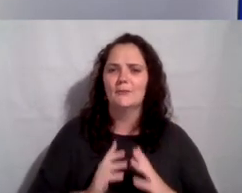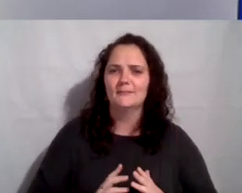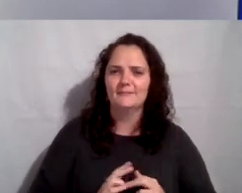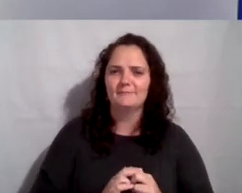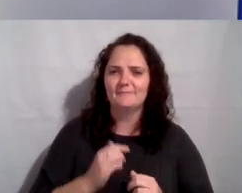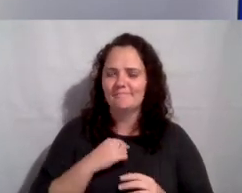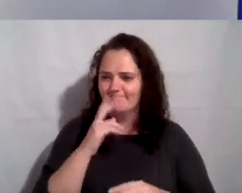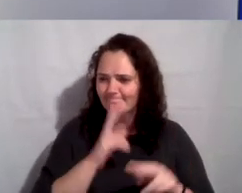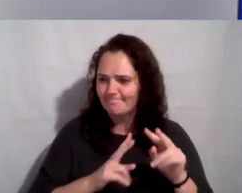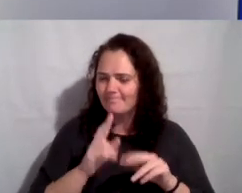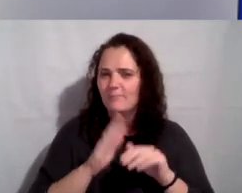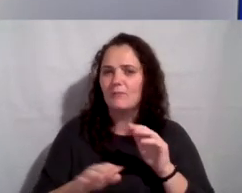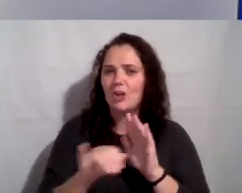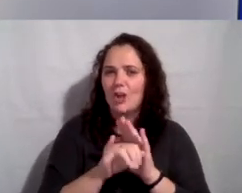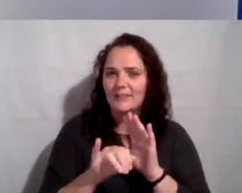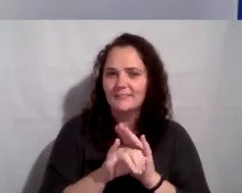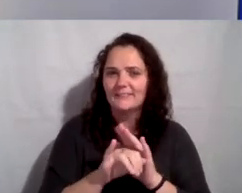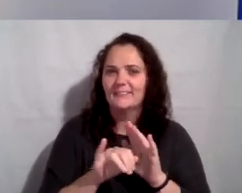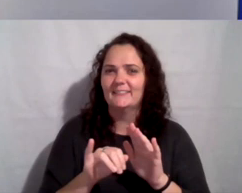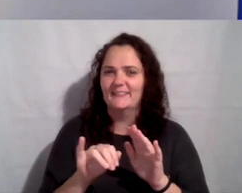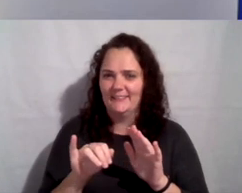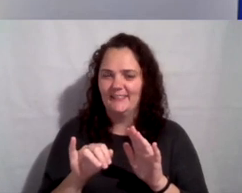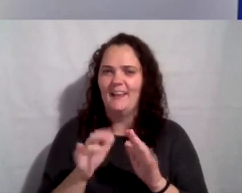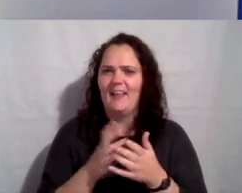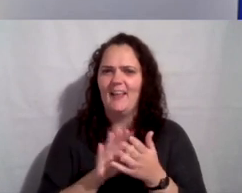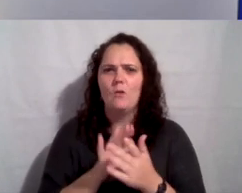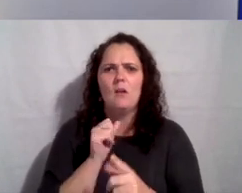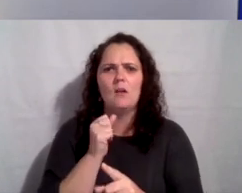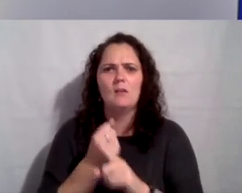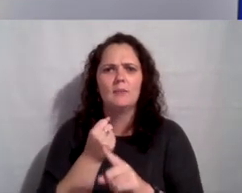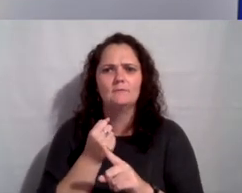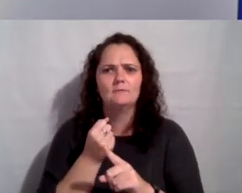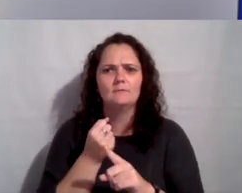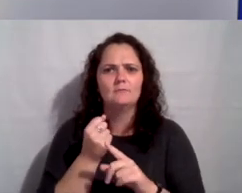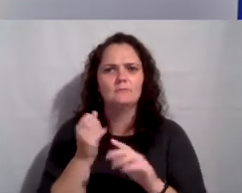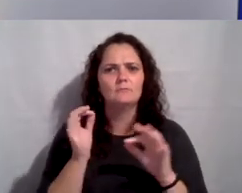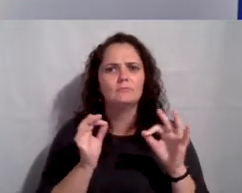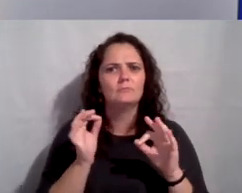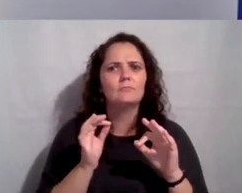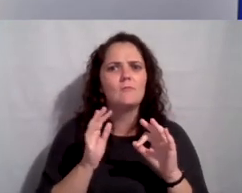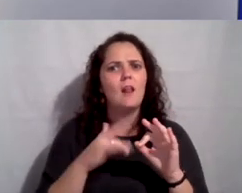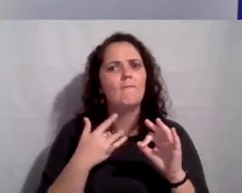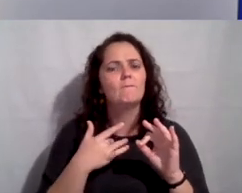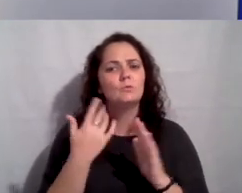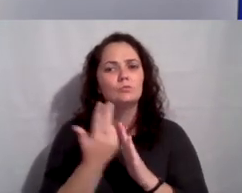have impacted life drawing and especially the way that performance and studies of performance have impacted life drawing.